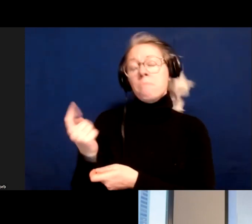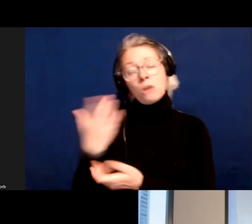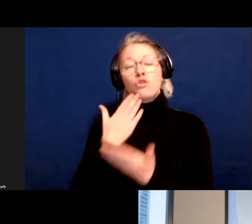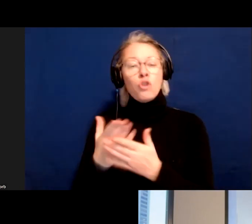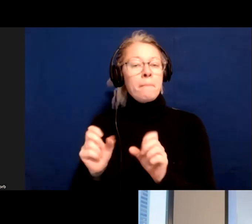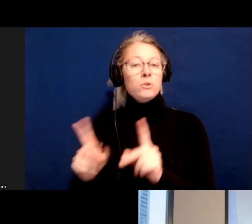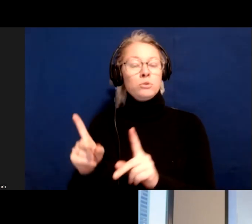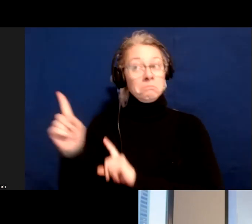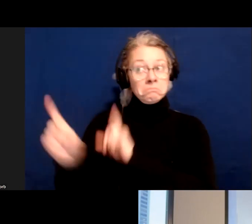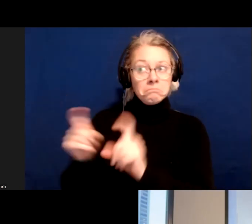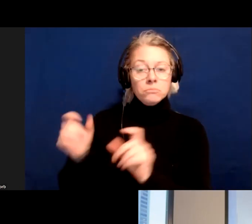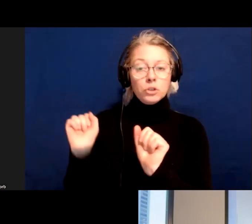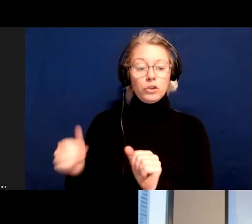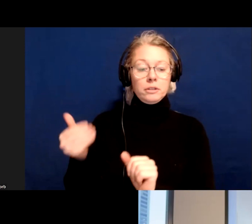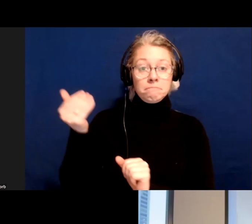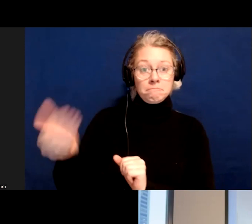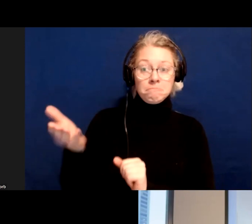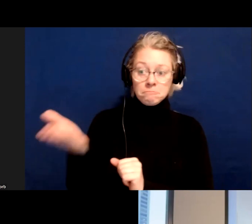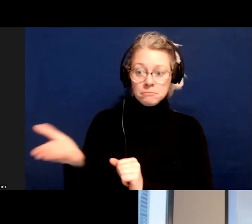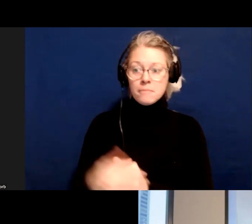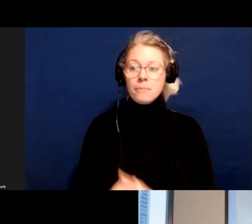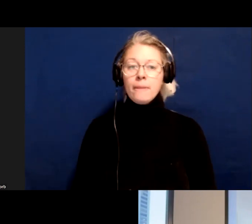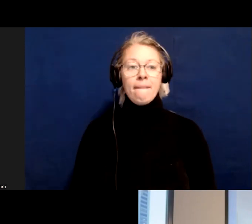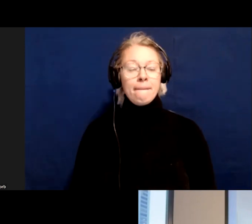that is coming up.